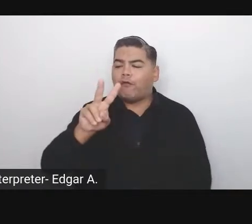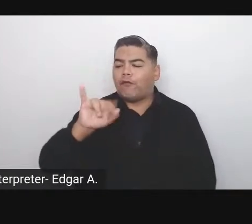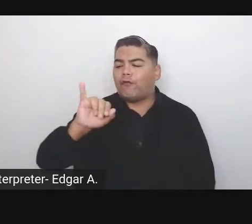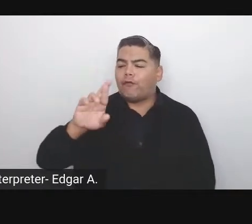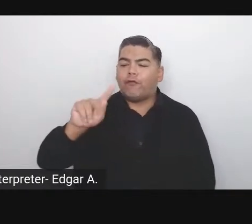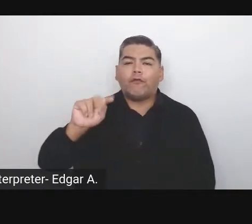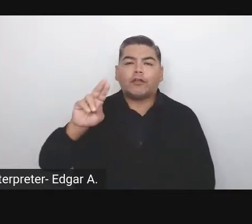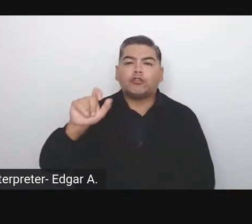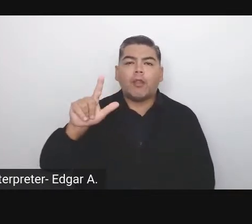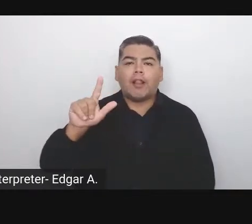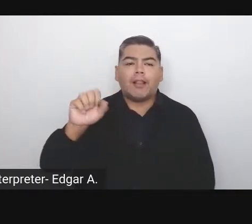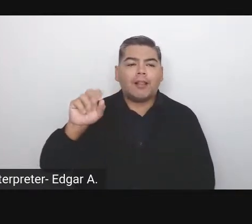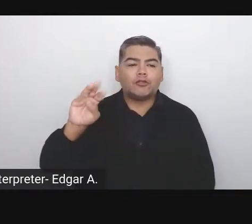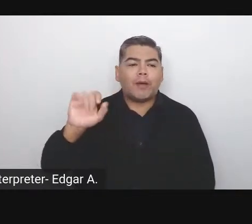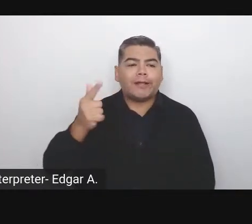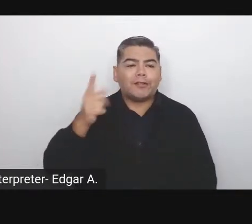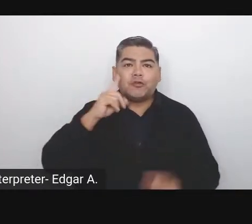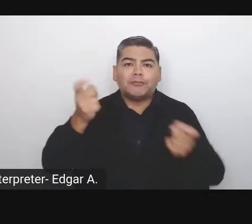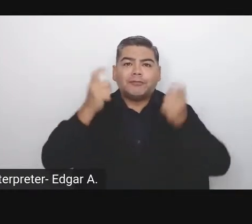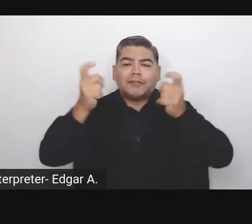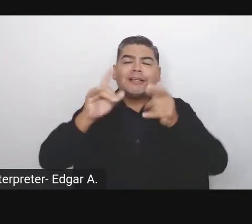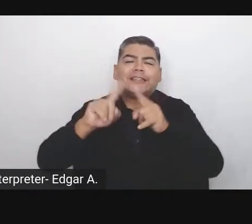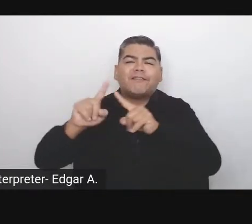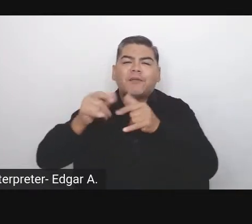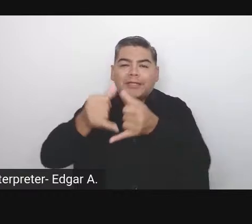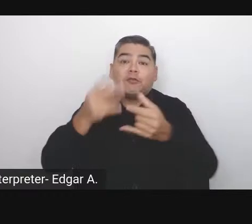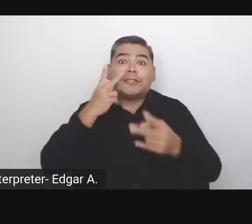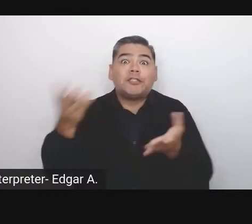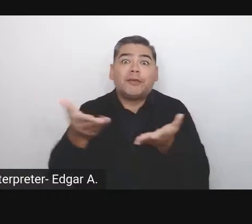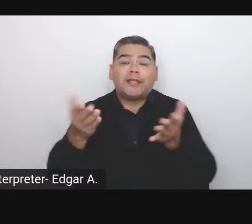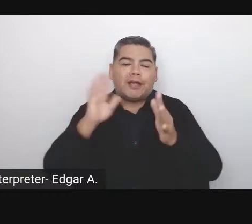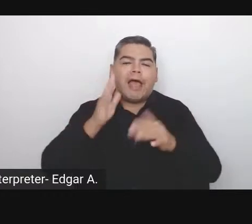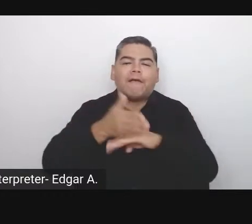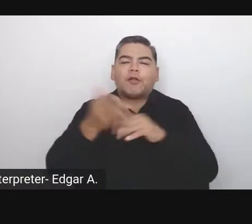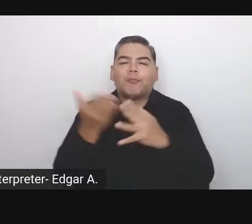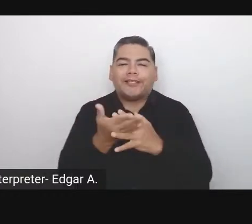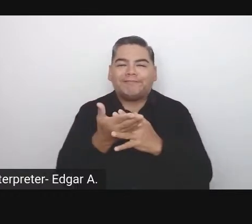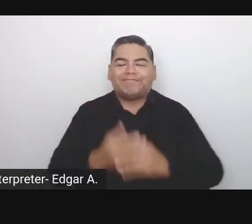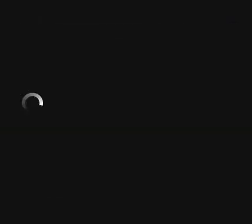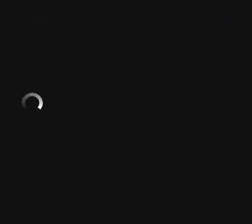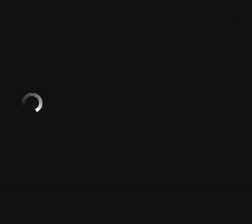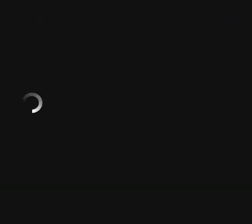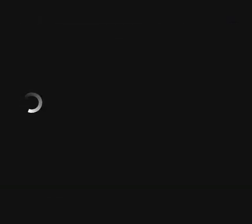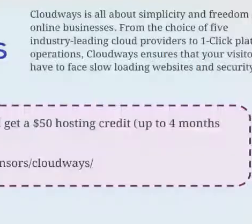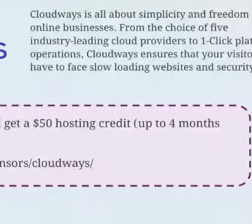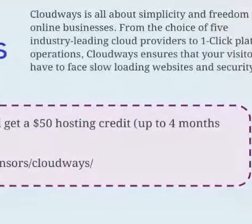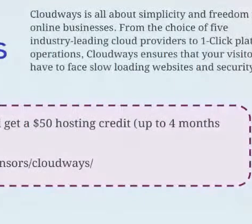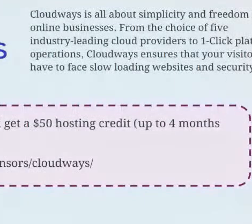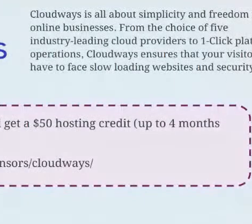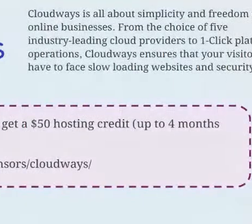accessible at 11:00 a.m. UTC and do not forget to check out our sponsors page